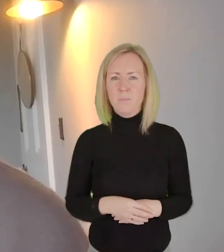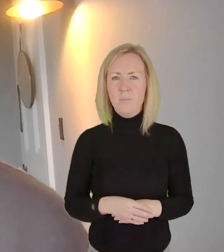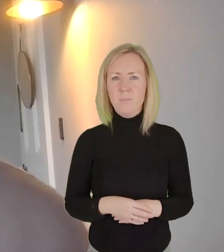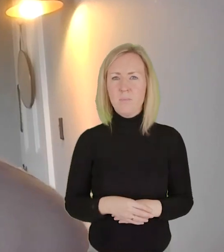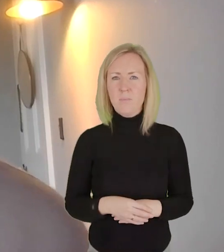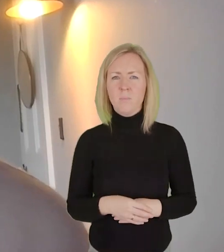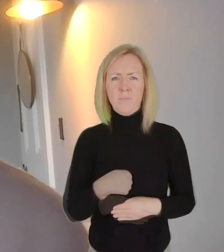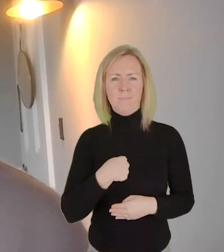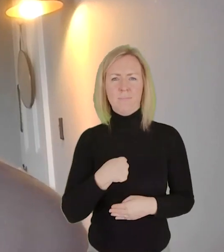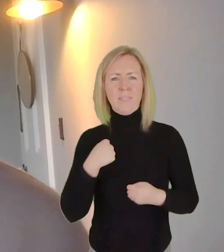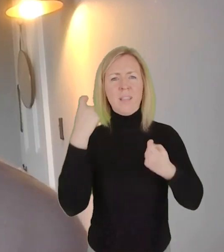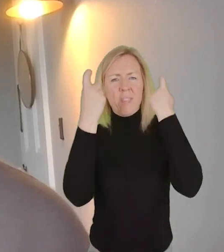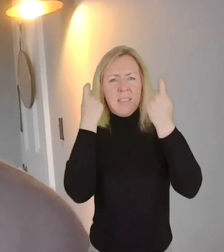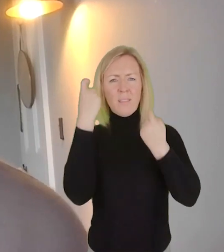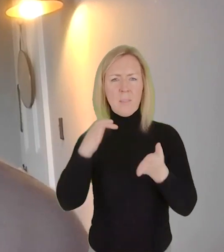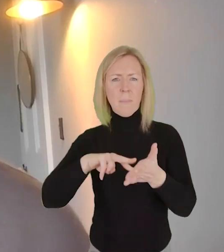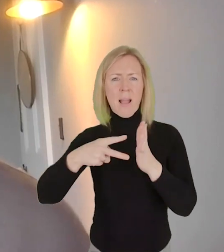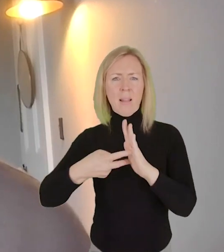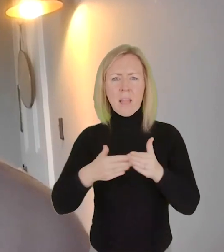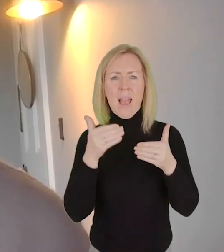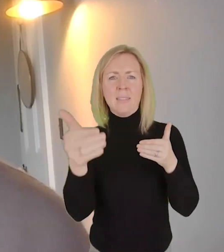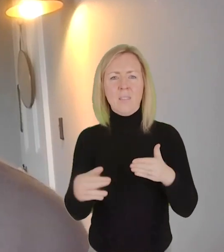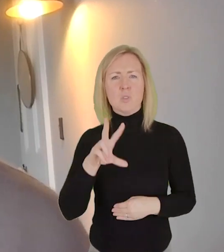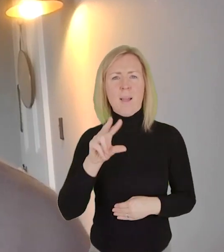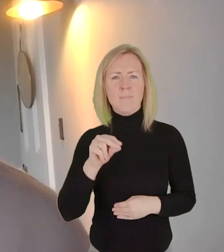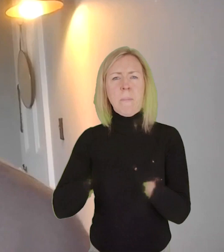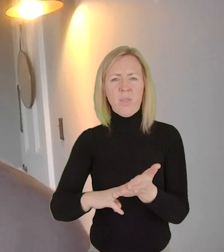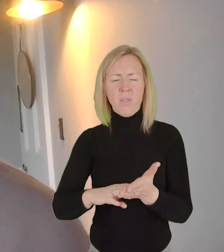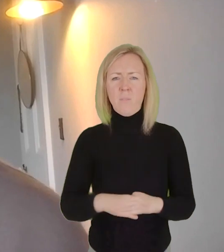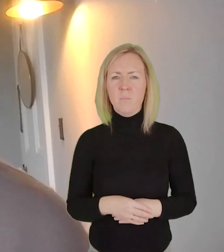But it's starting and I think we're about 12 months ahead of where we want it to be.